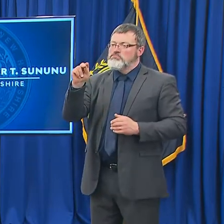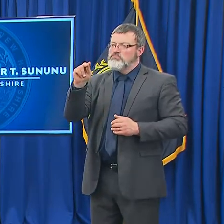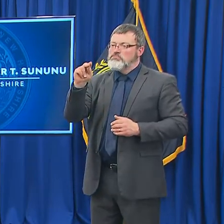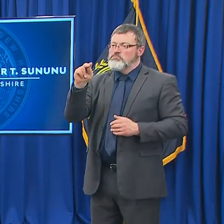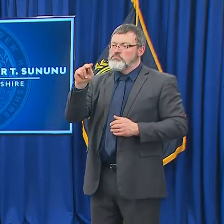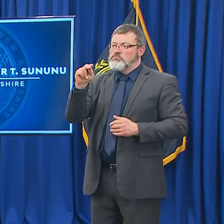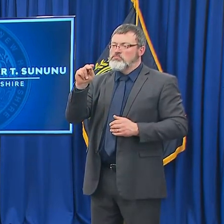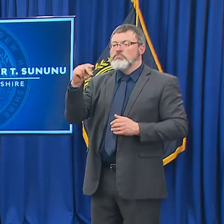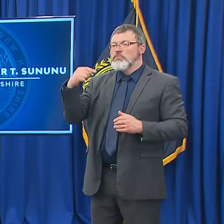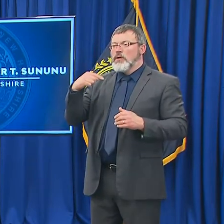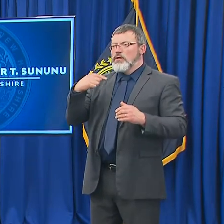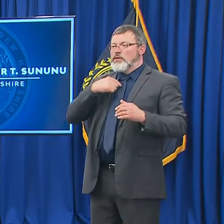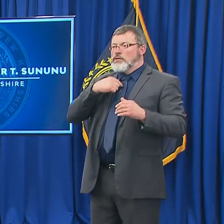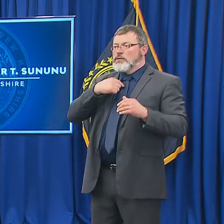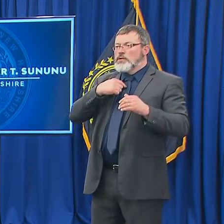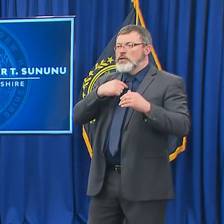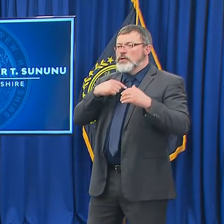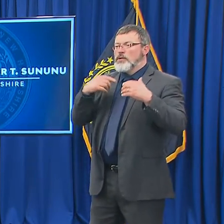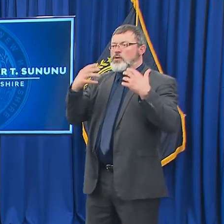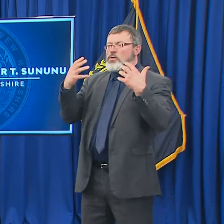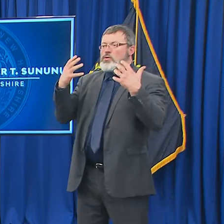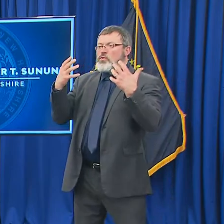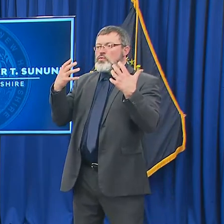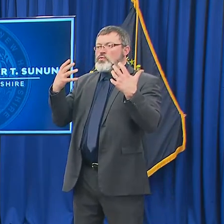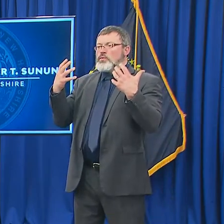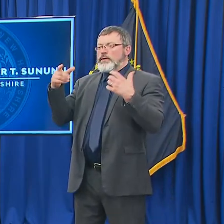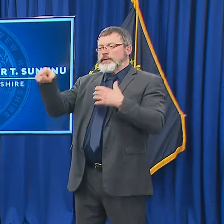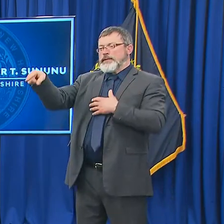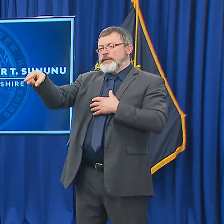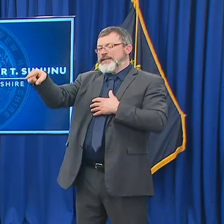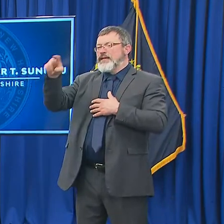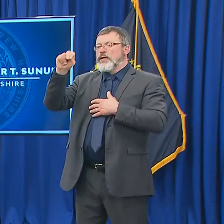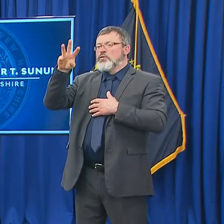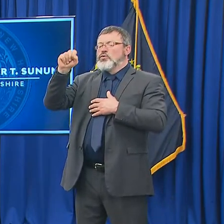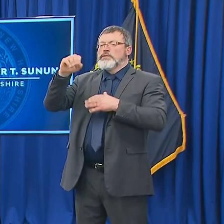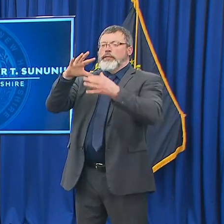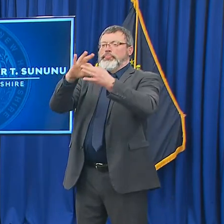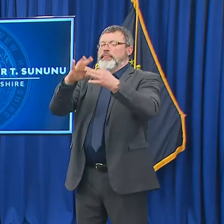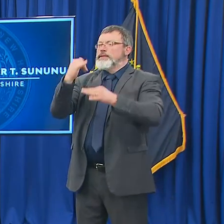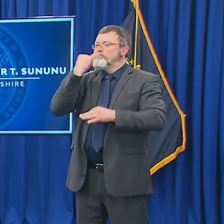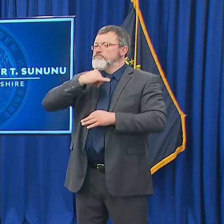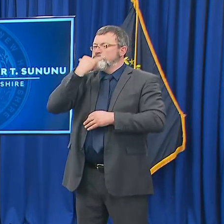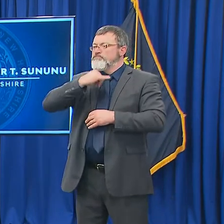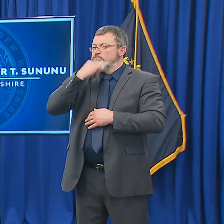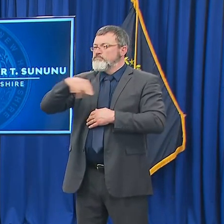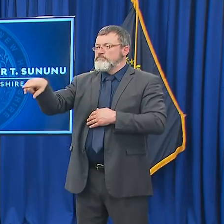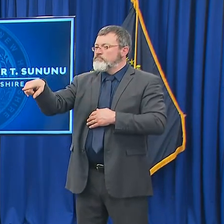required some sort of quarantining or provision. So I think by decentralizing it a little bit. It still allows all a lot contact